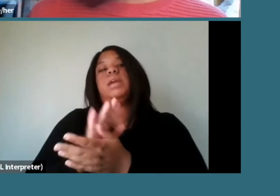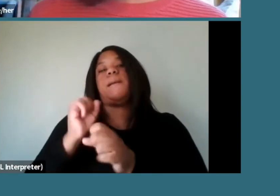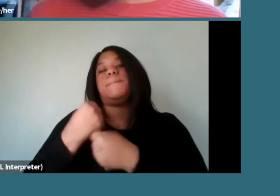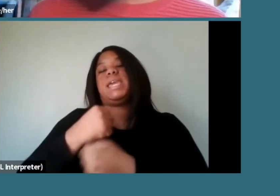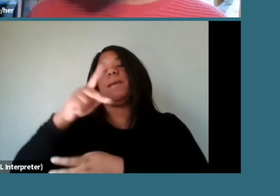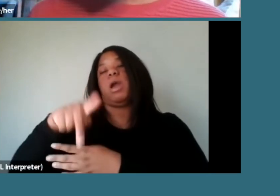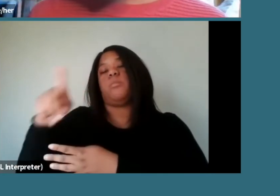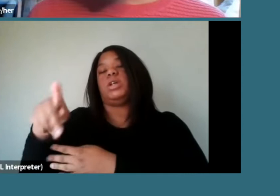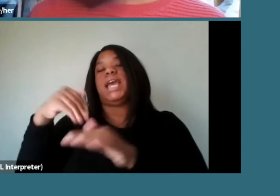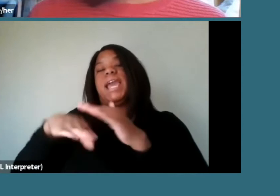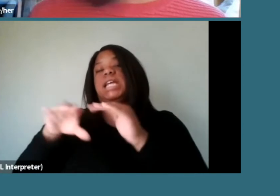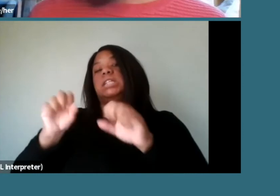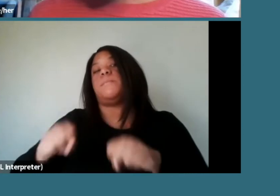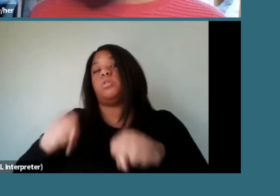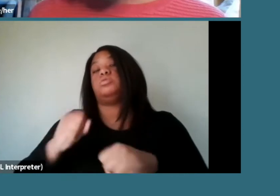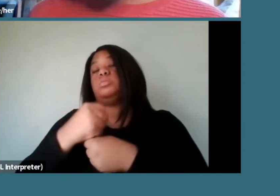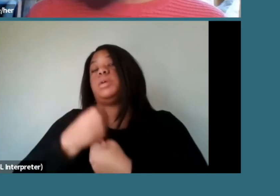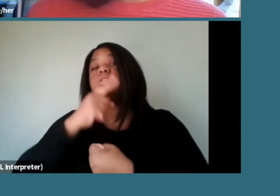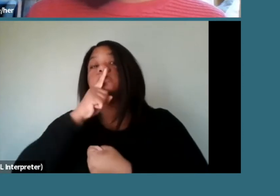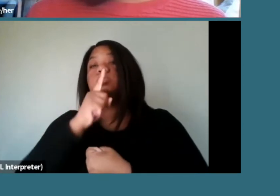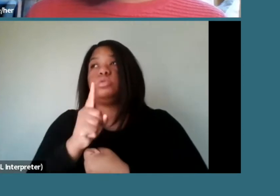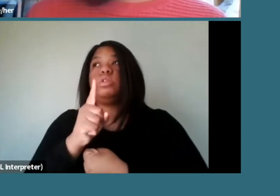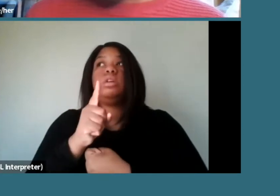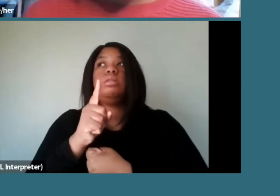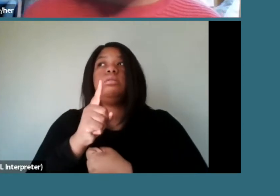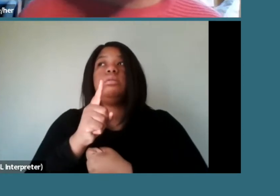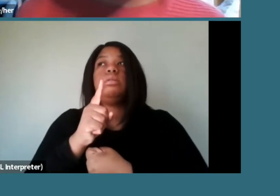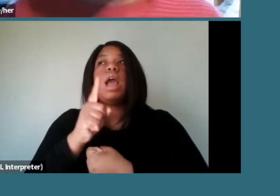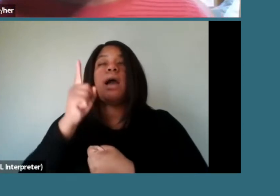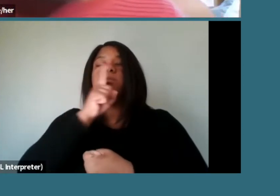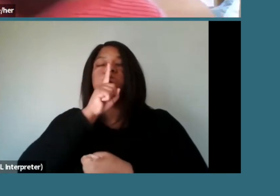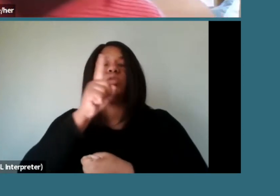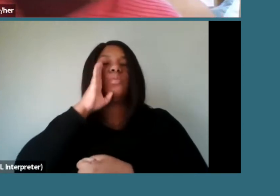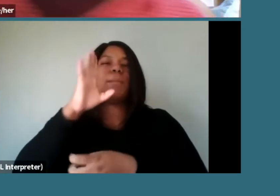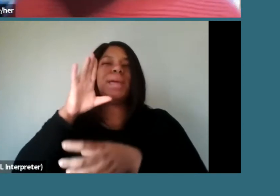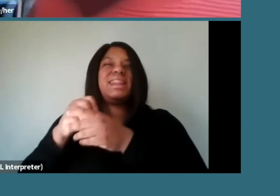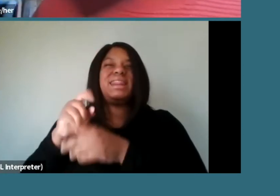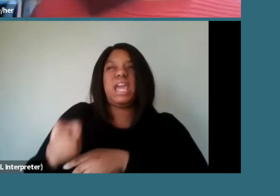And I'm sure that would be in there. So you might want to check that out